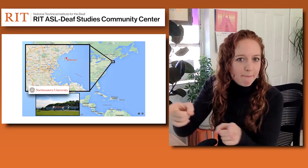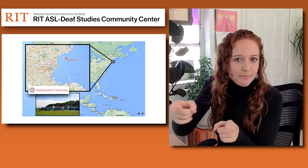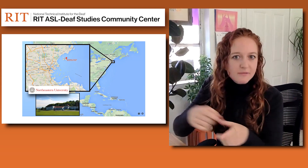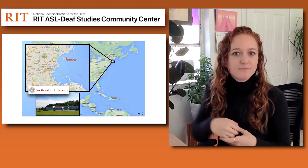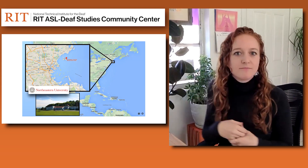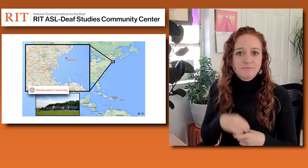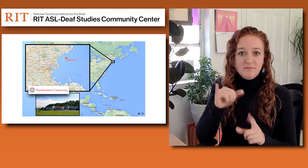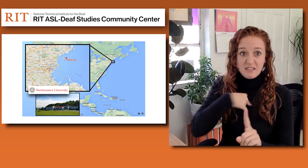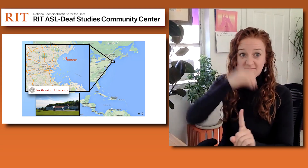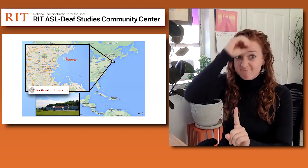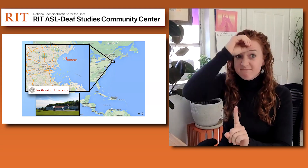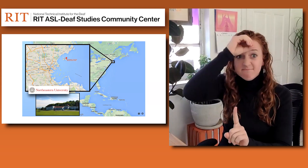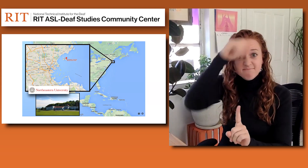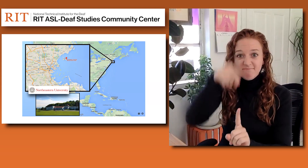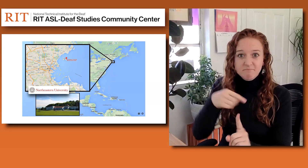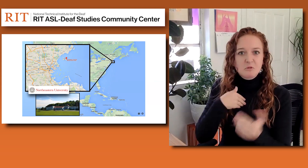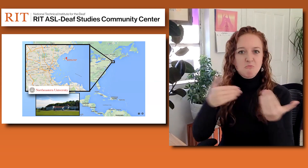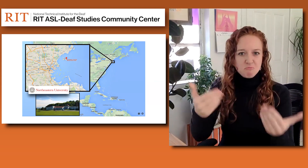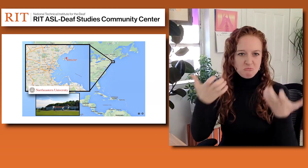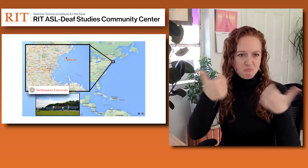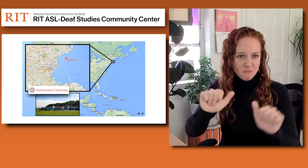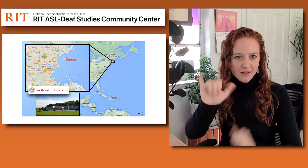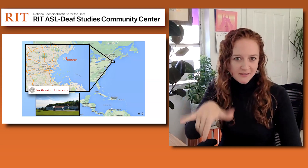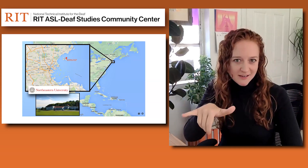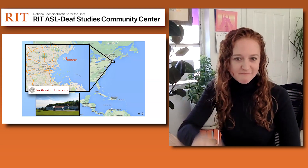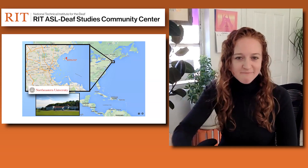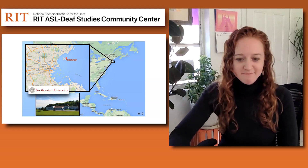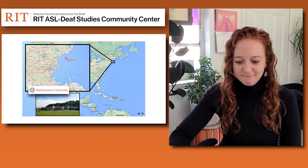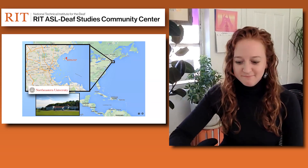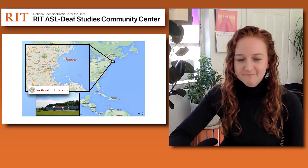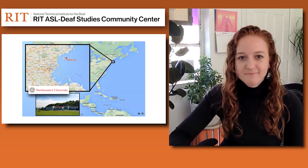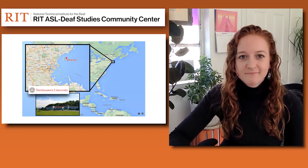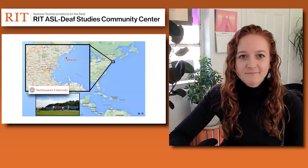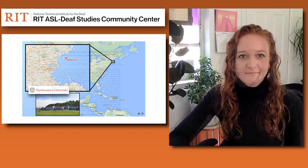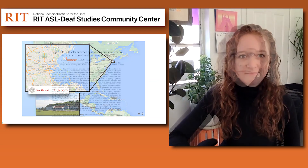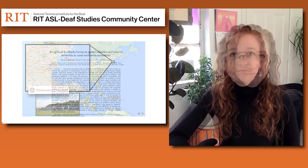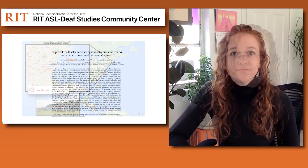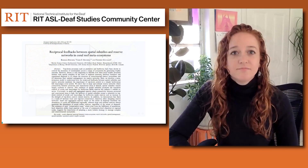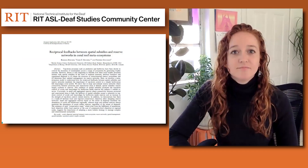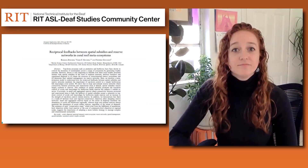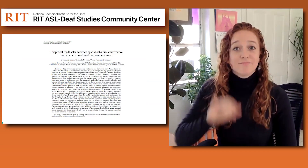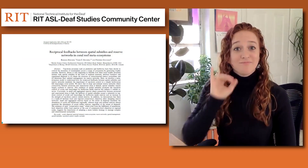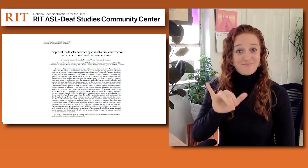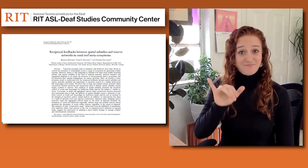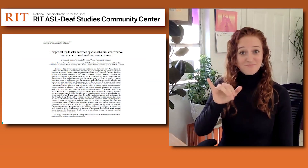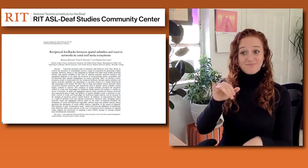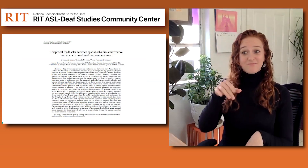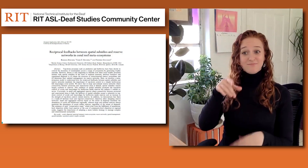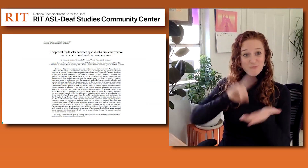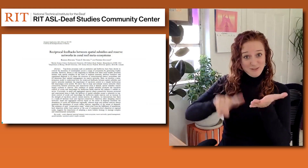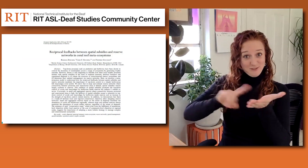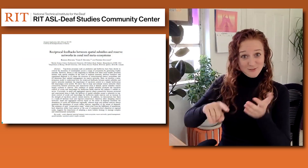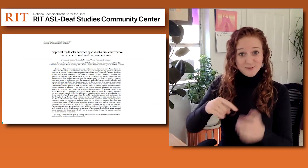and be able to predict the situations I had worked on. So I decided to go ahead and try that.